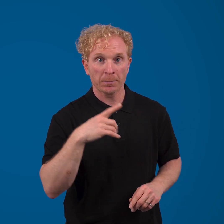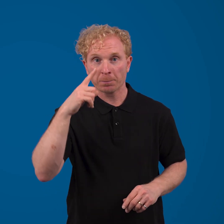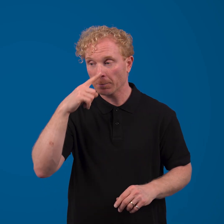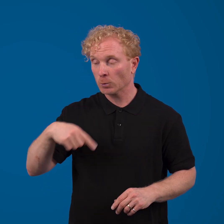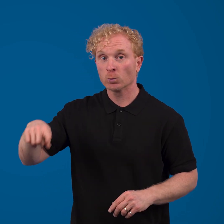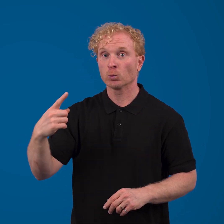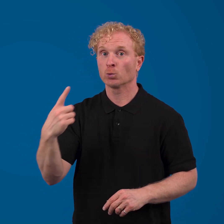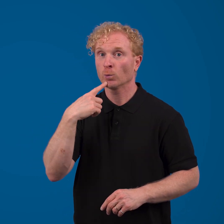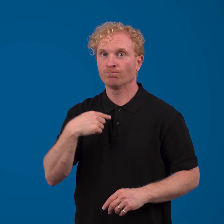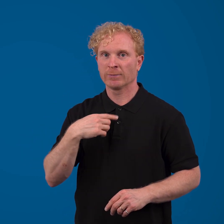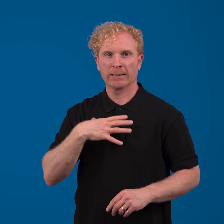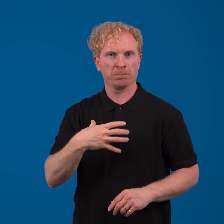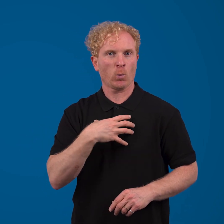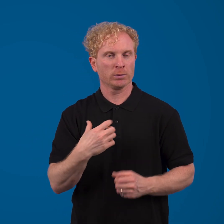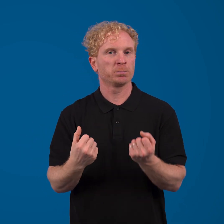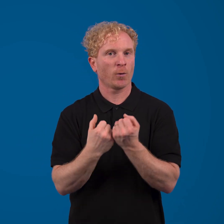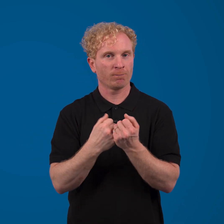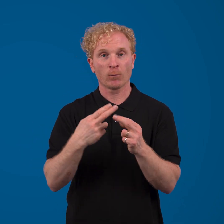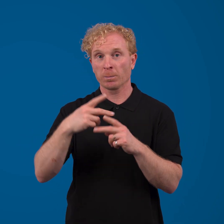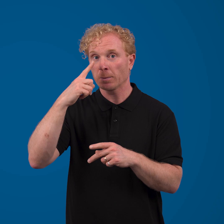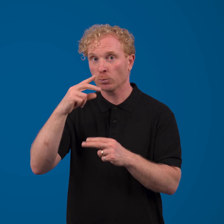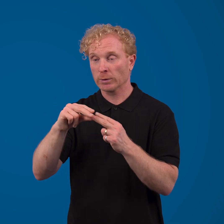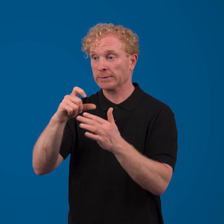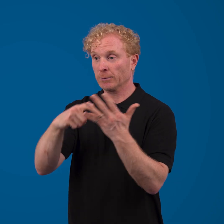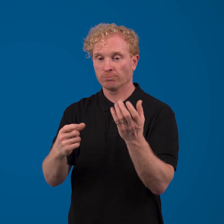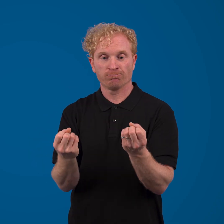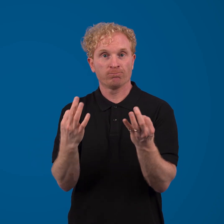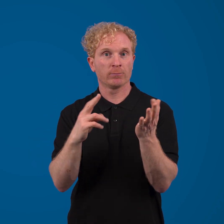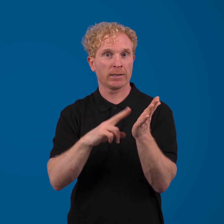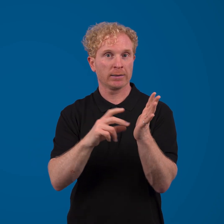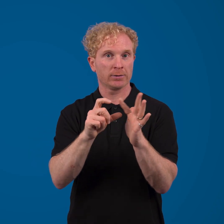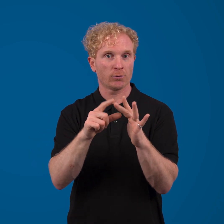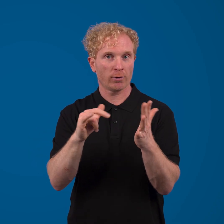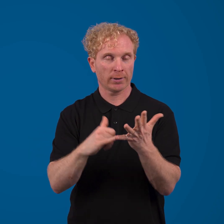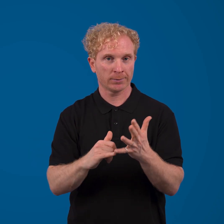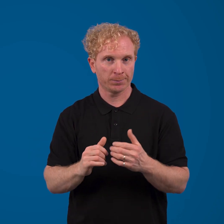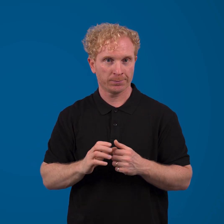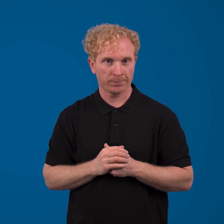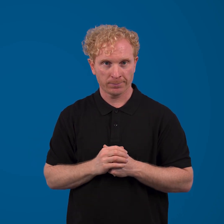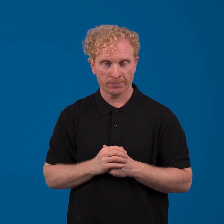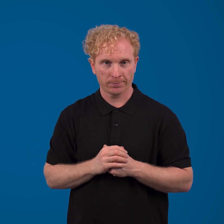People also told us there needs to be more supports for people with disability that are not part of NDIS.